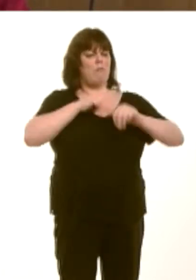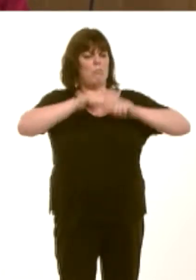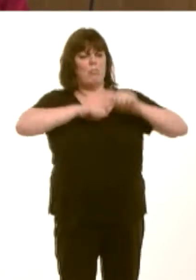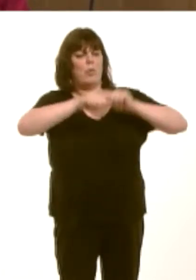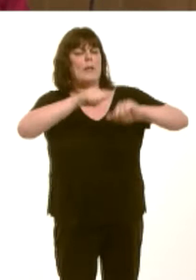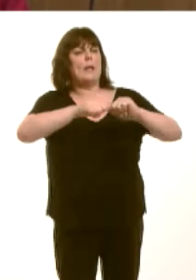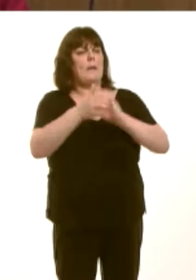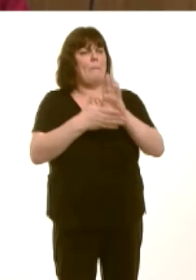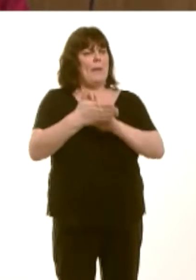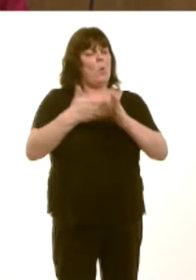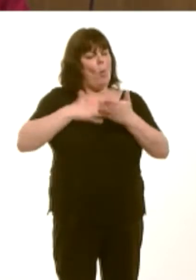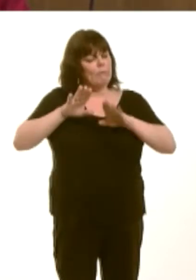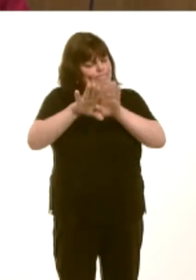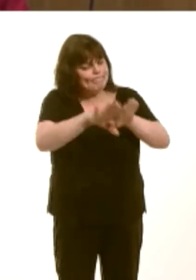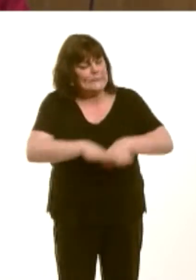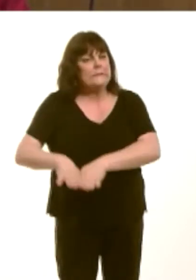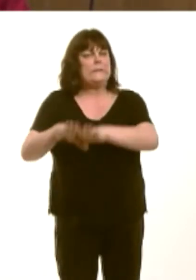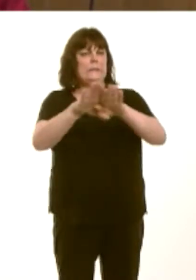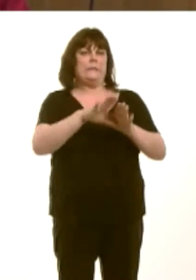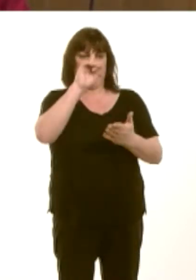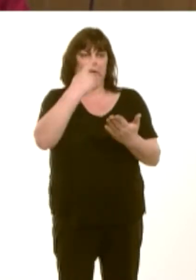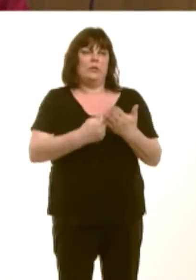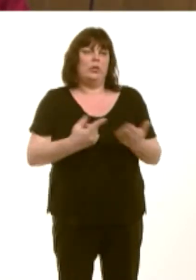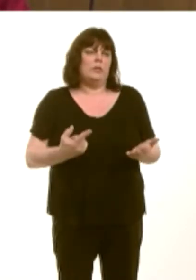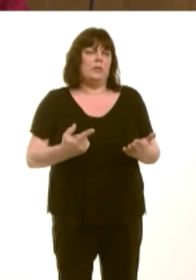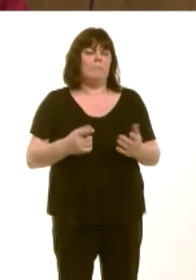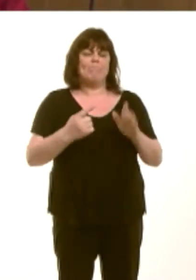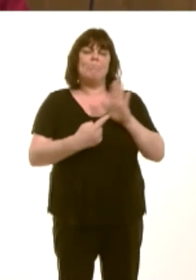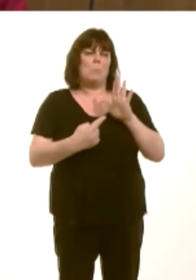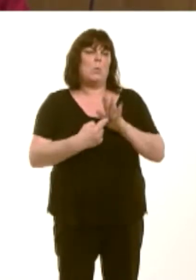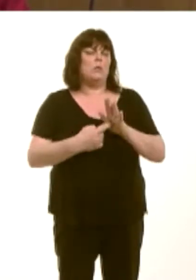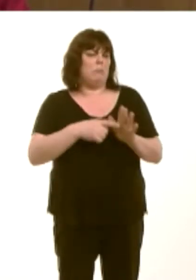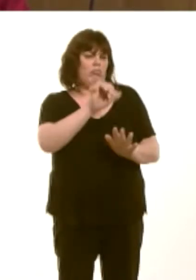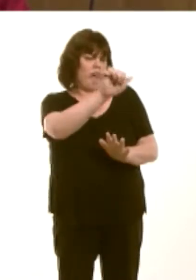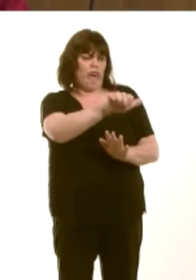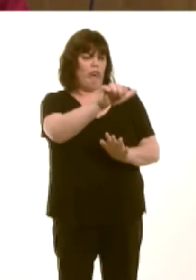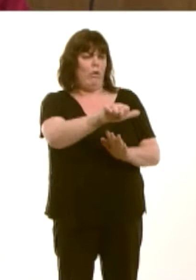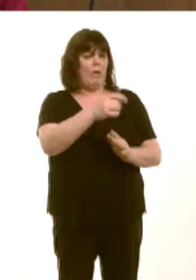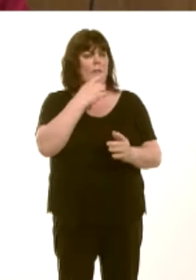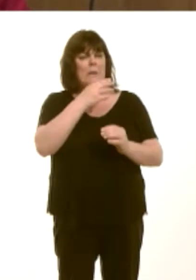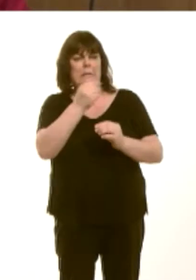She is right to point out that there have been instances in Wales where people have